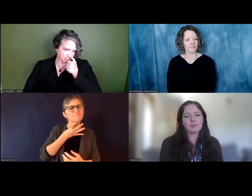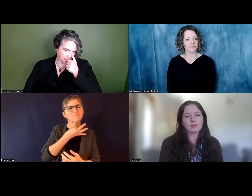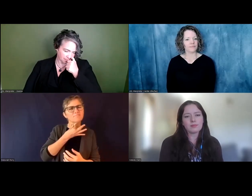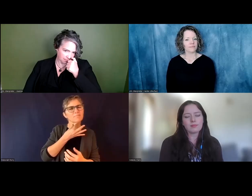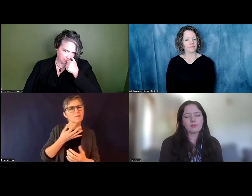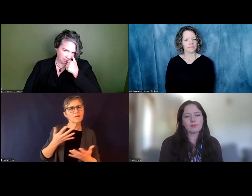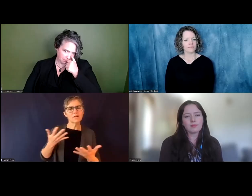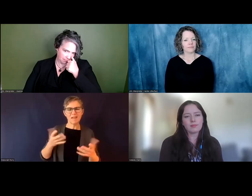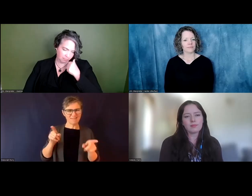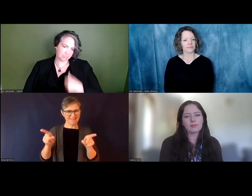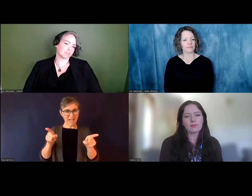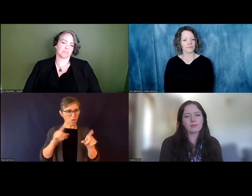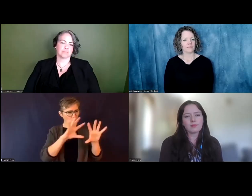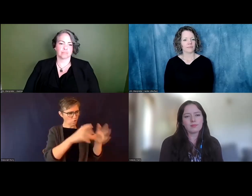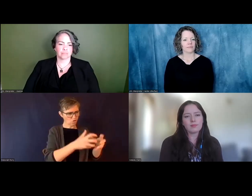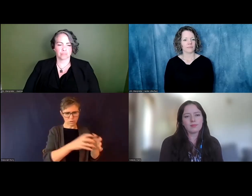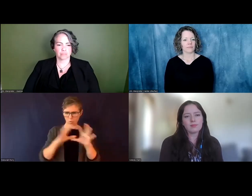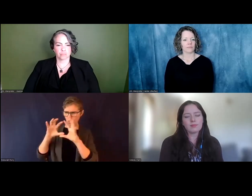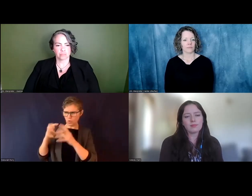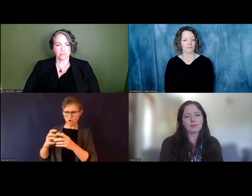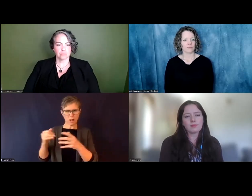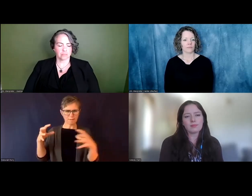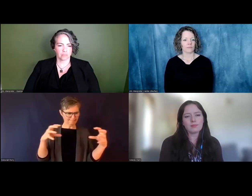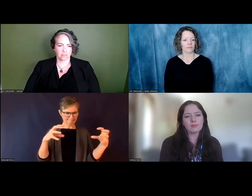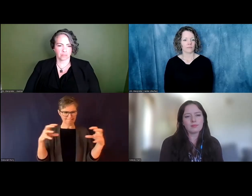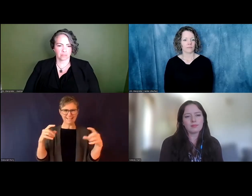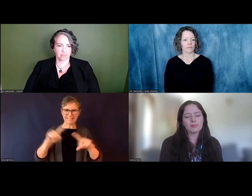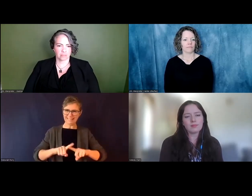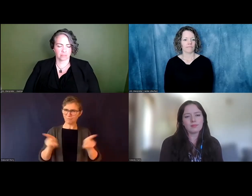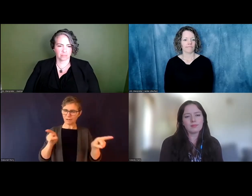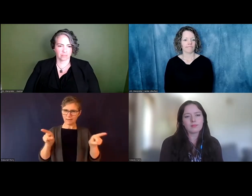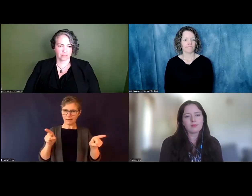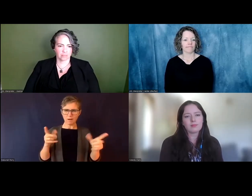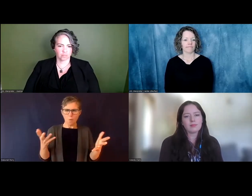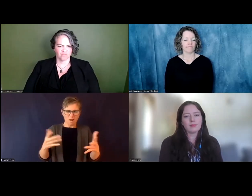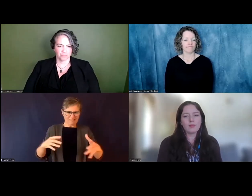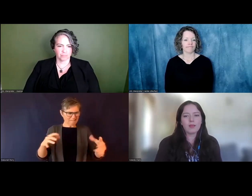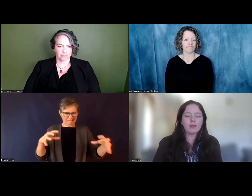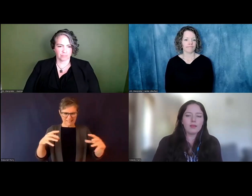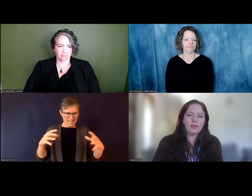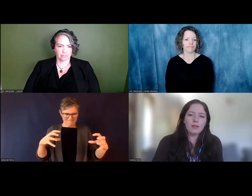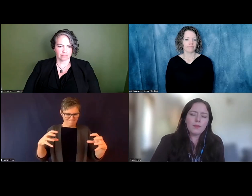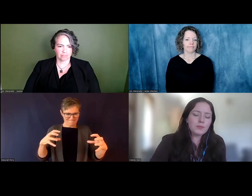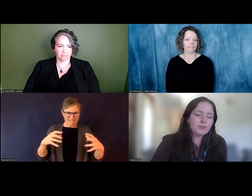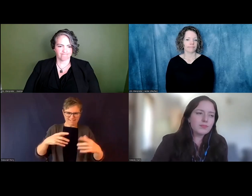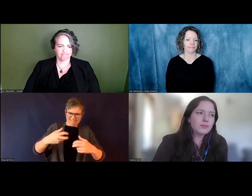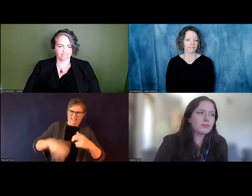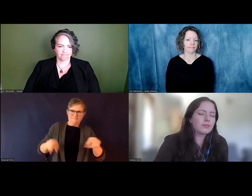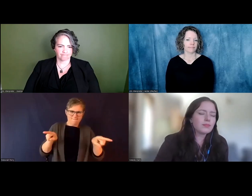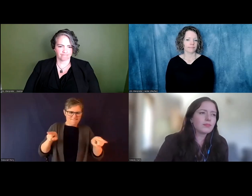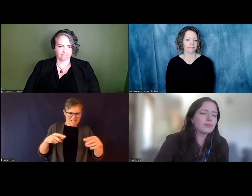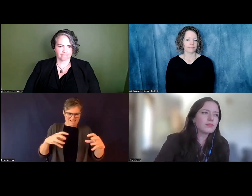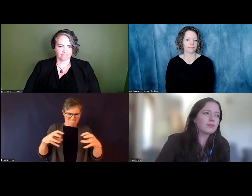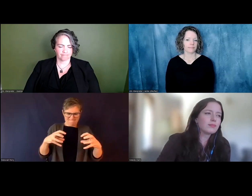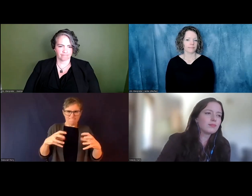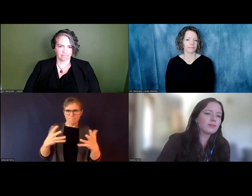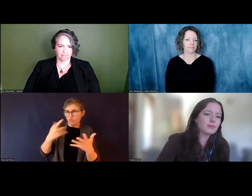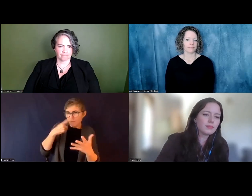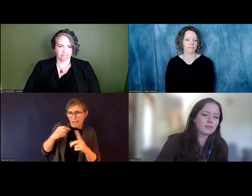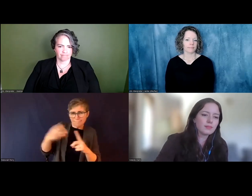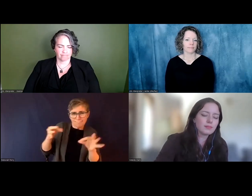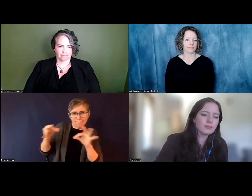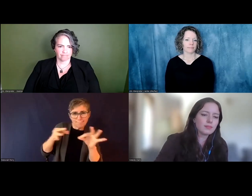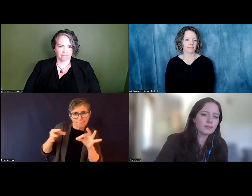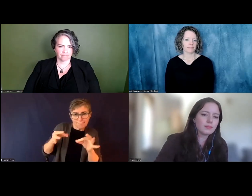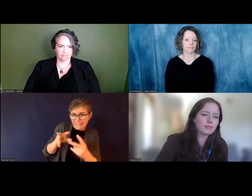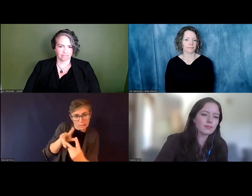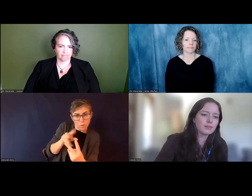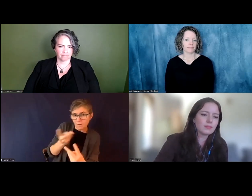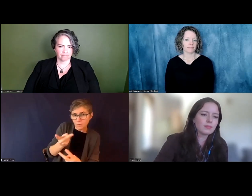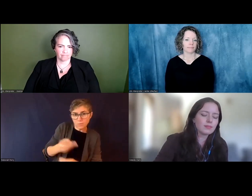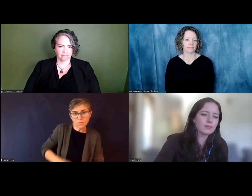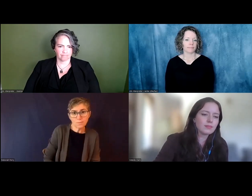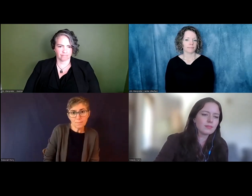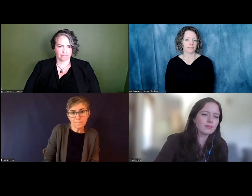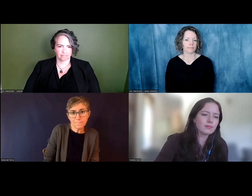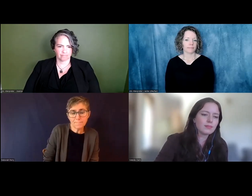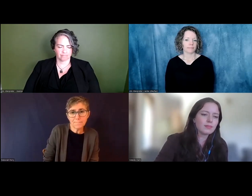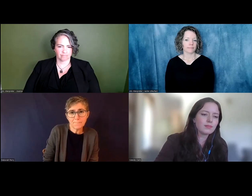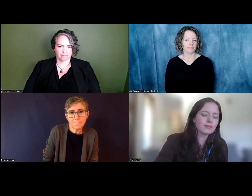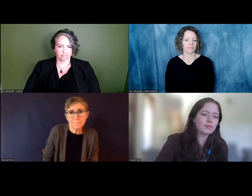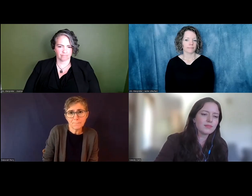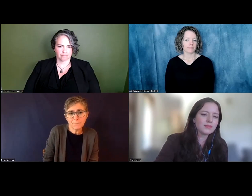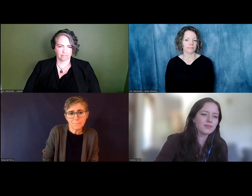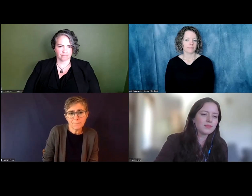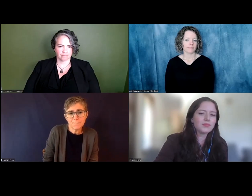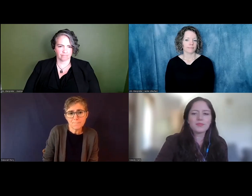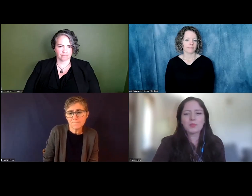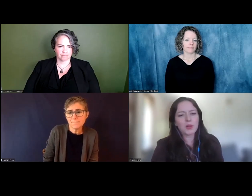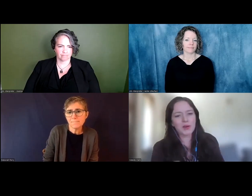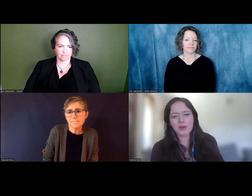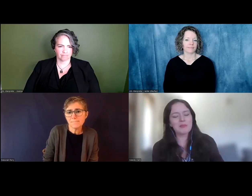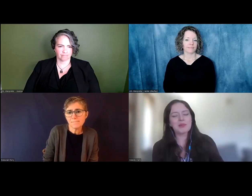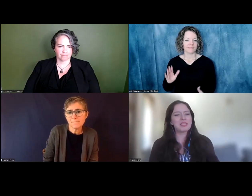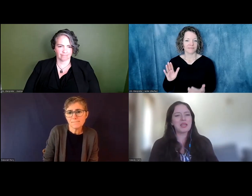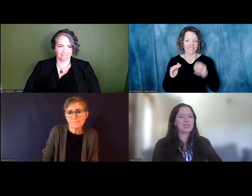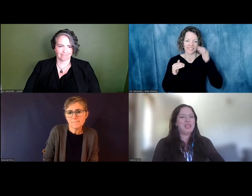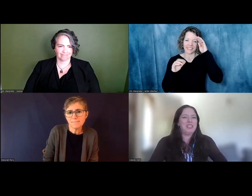different worlds, Celeste or Scott? Sorry, Val, I'm not entirely